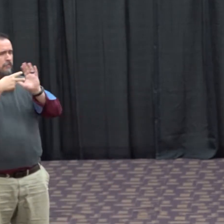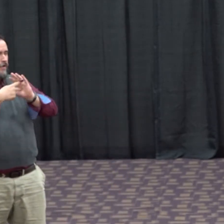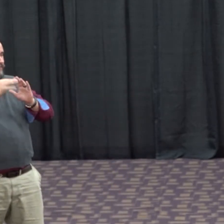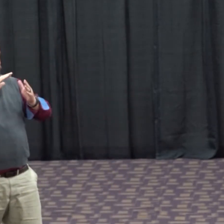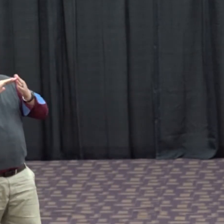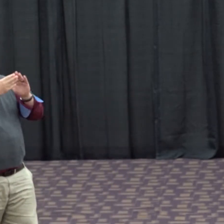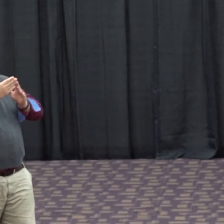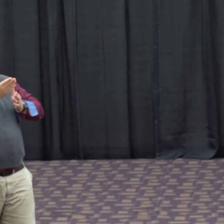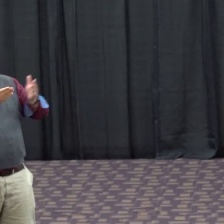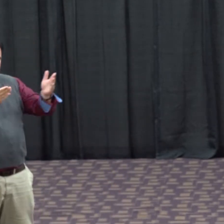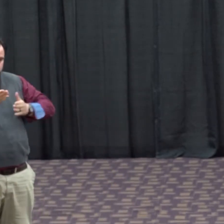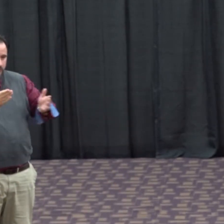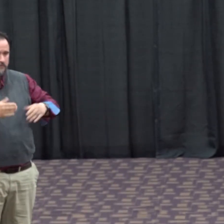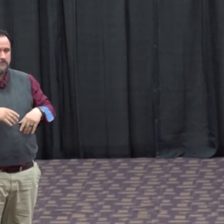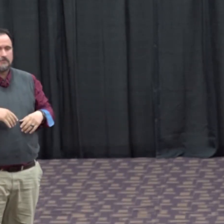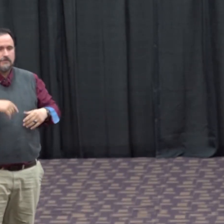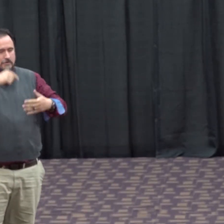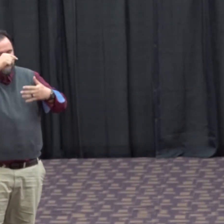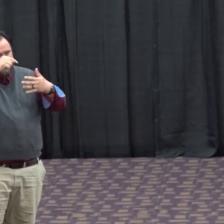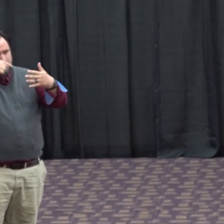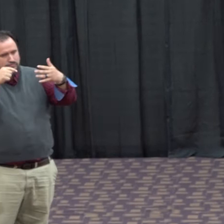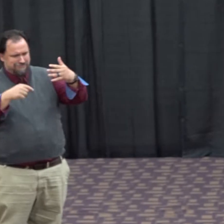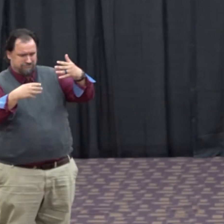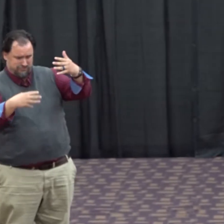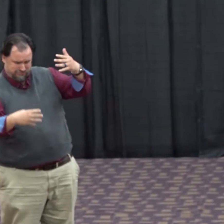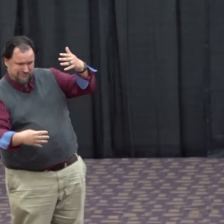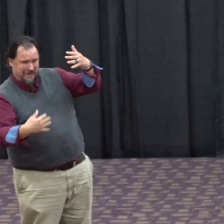I would like to explain the purpose of community service a little bit.